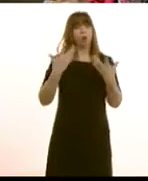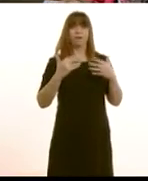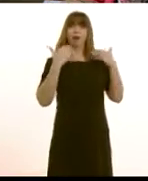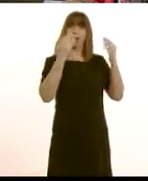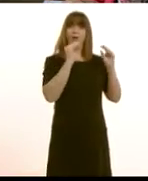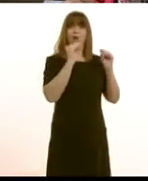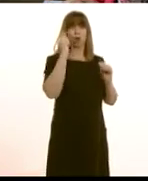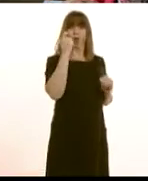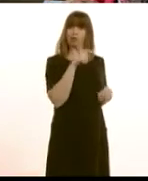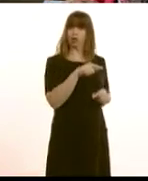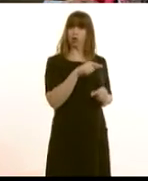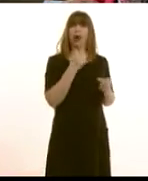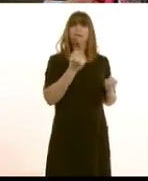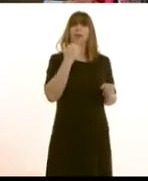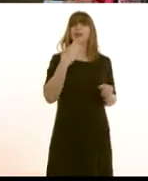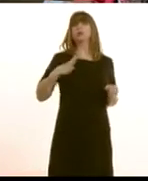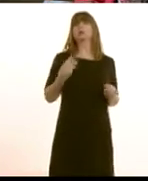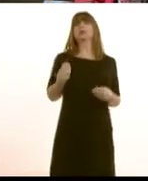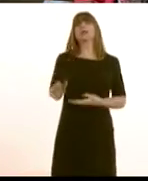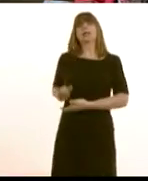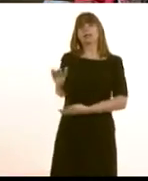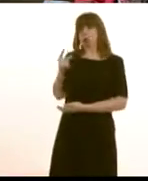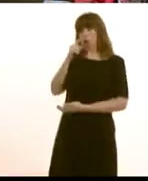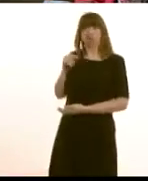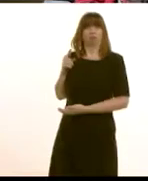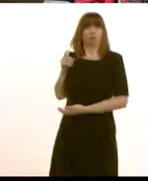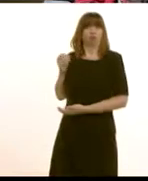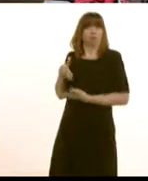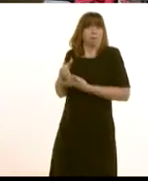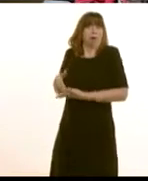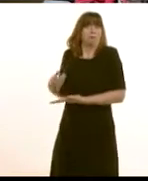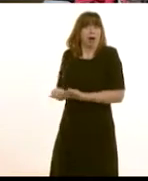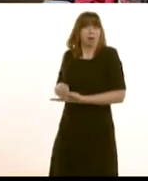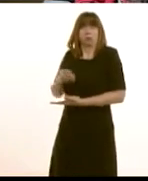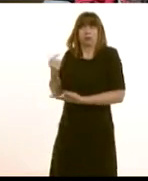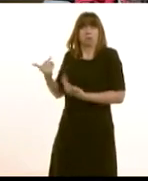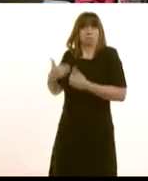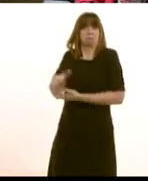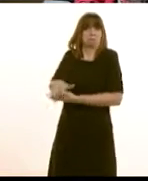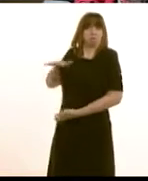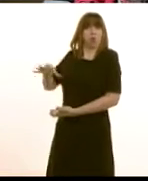reservesóup to £100 million, and maybe beyond in the case of some of them. We know that